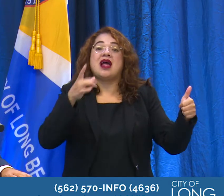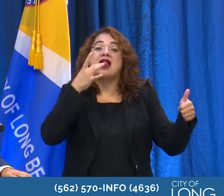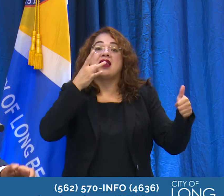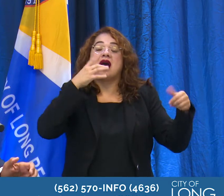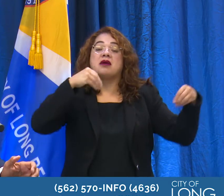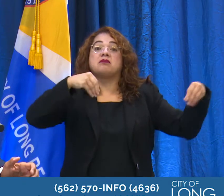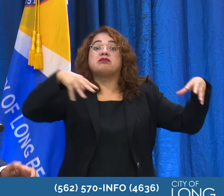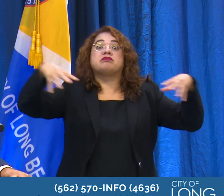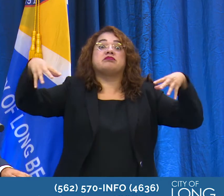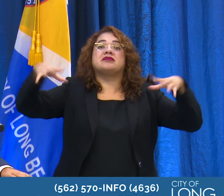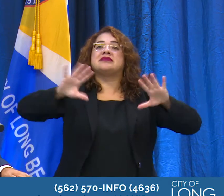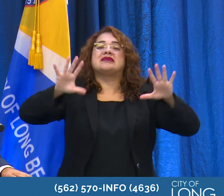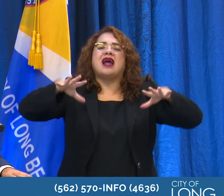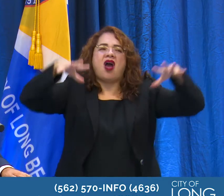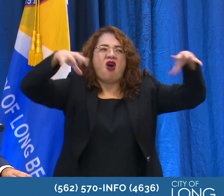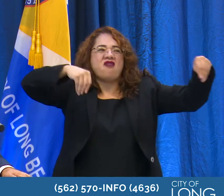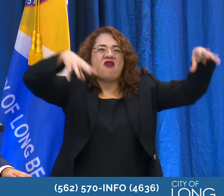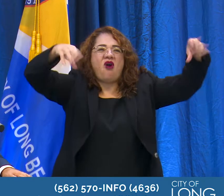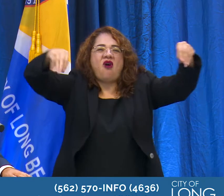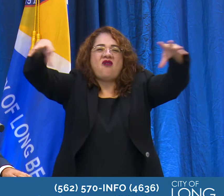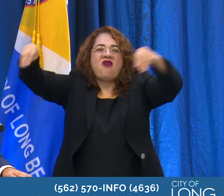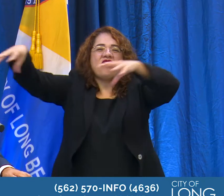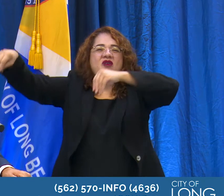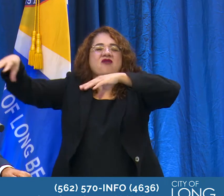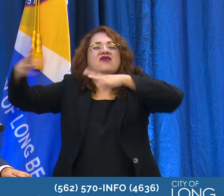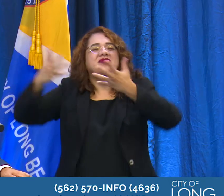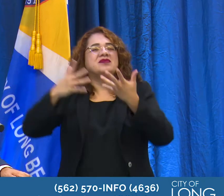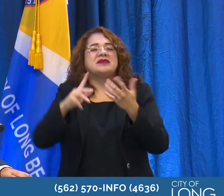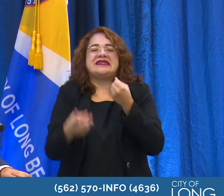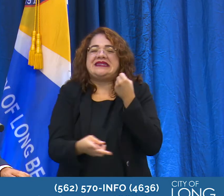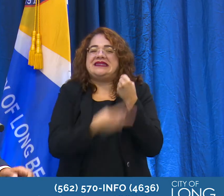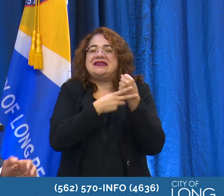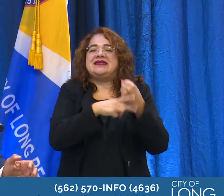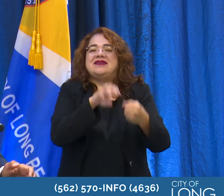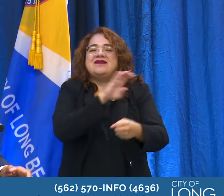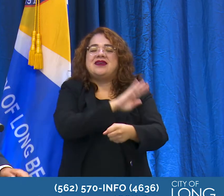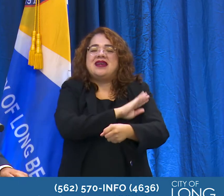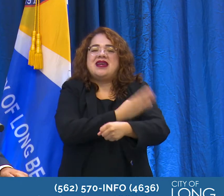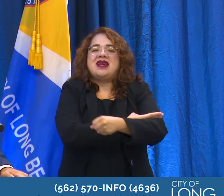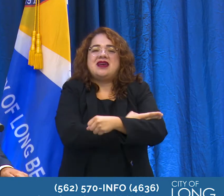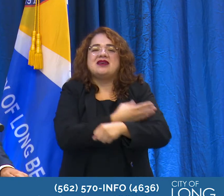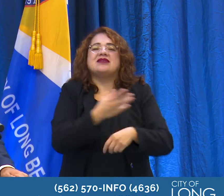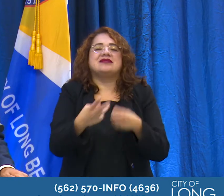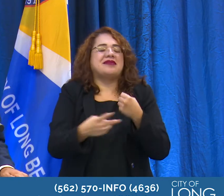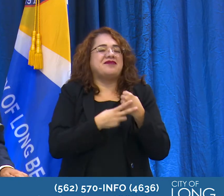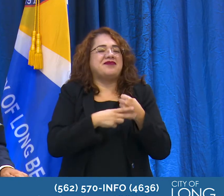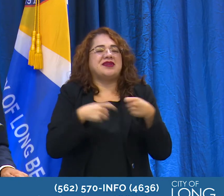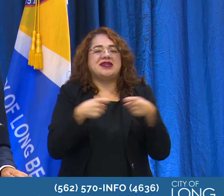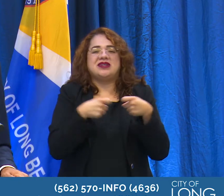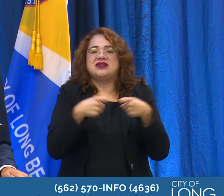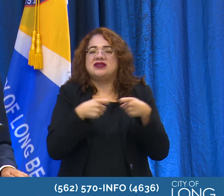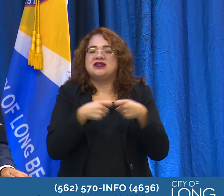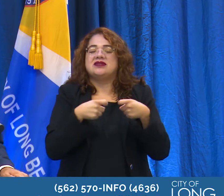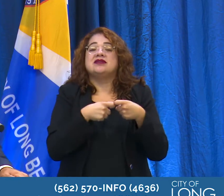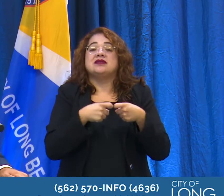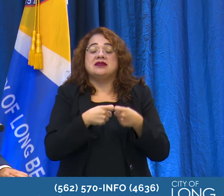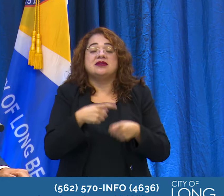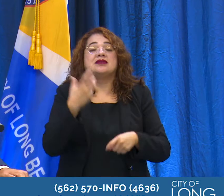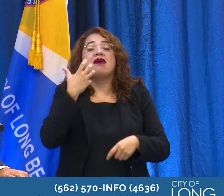Please turn off unnecessary appliances. Of course, we know that it is hot, folks want to turn on their air conditionings-- we